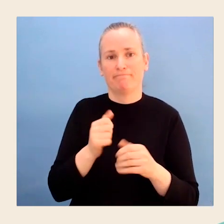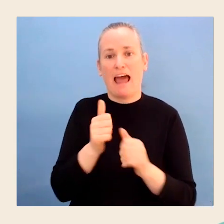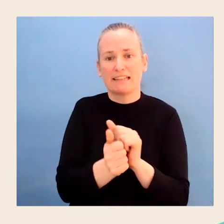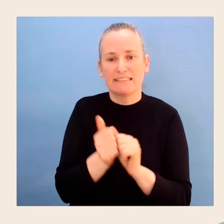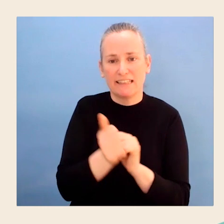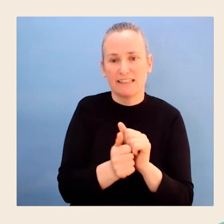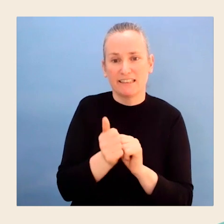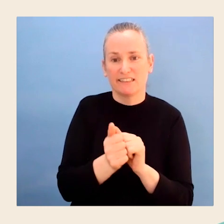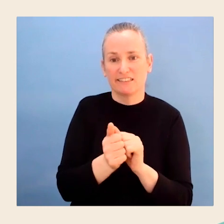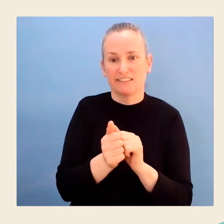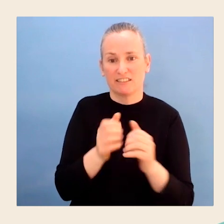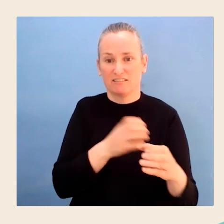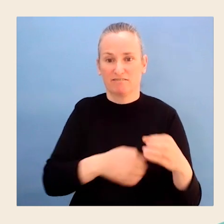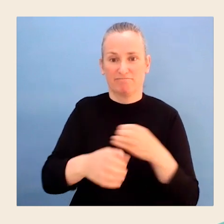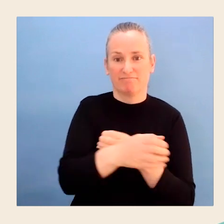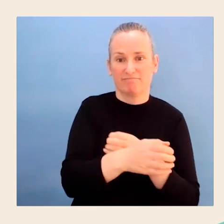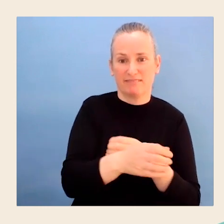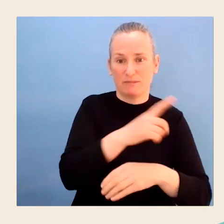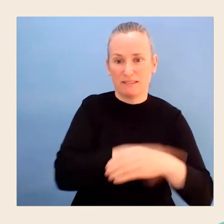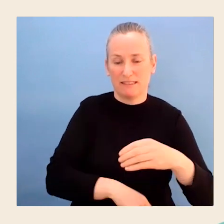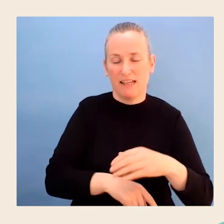It's a metonymic approach, right?